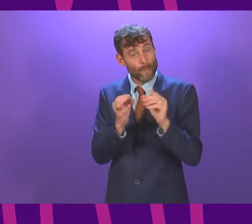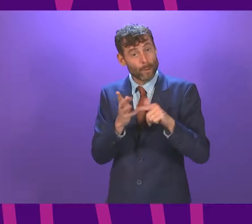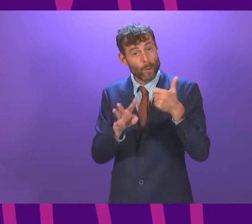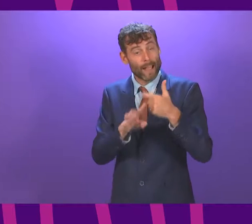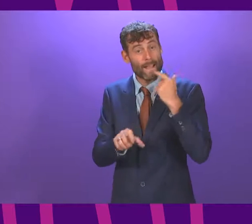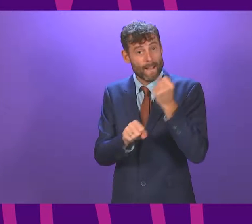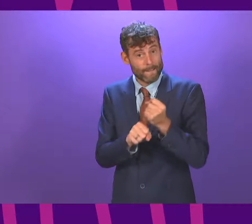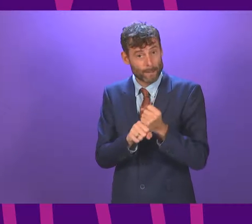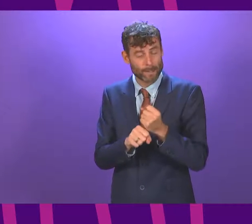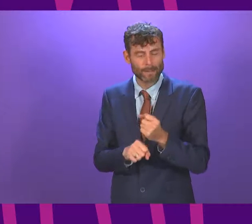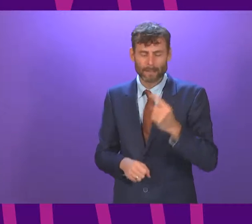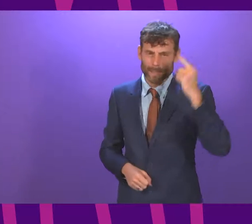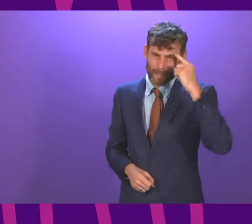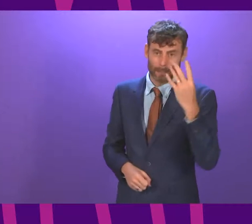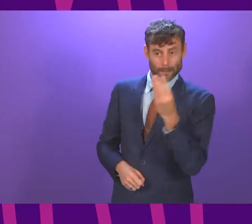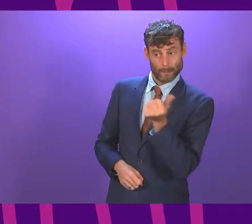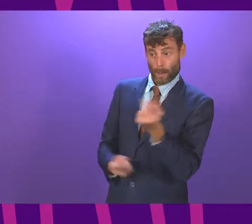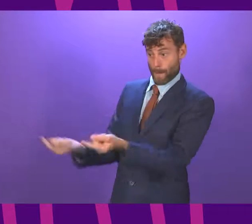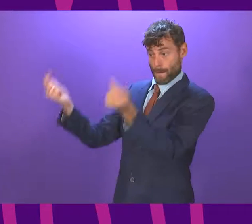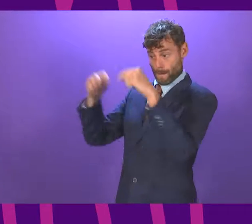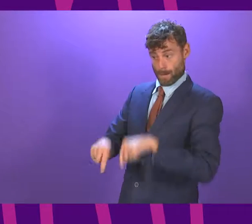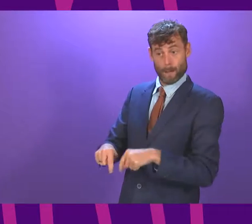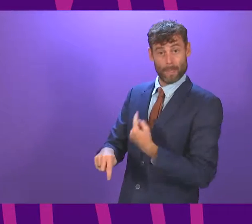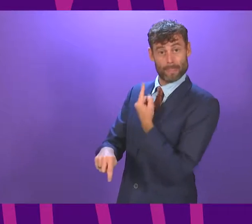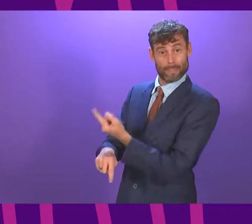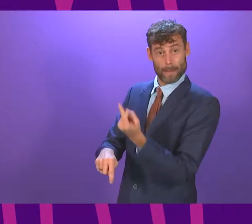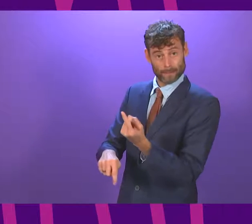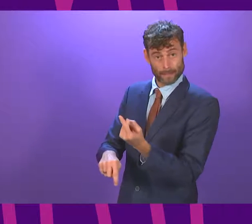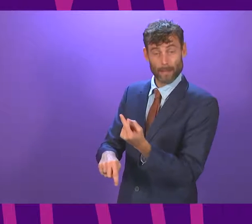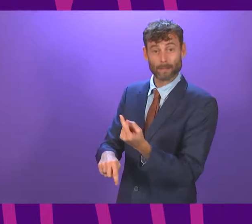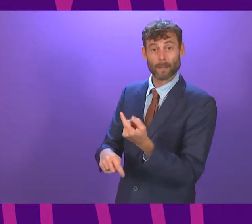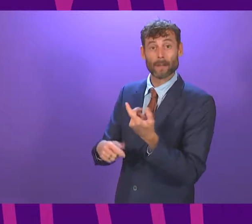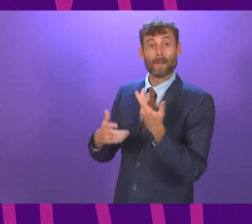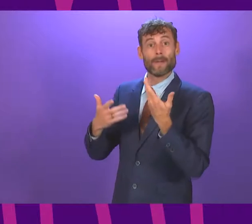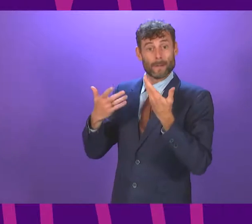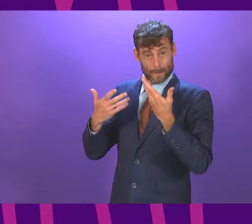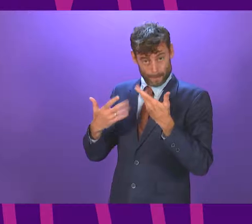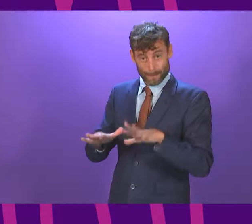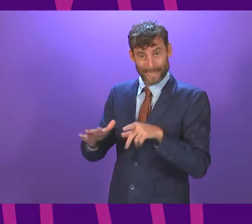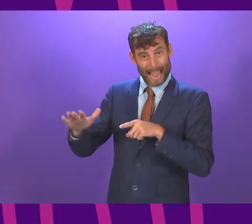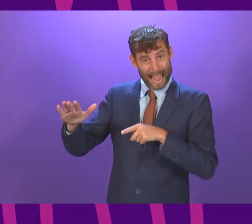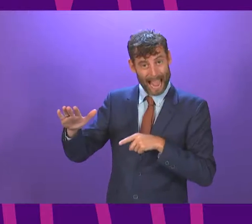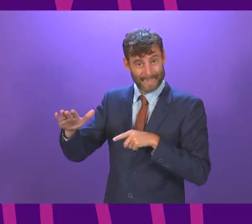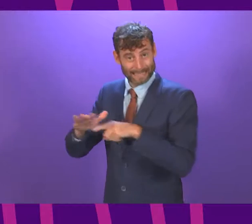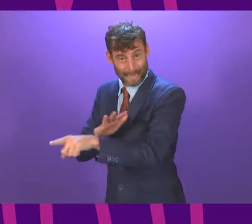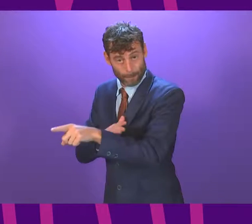asylum seeker, including those who might arrive by boat, having escaped, who would be disqualified